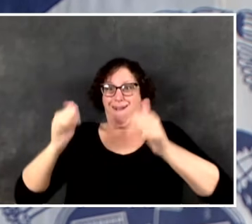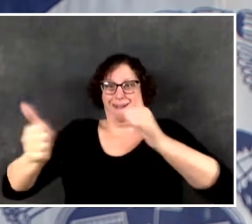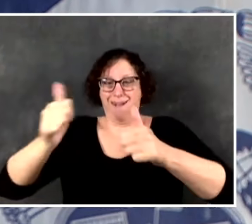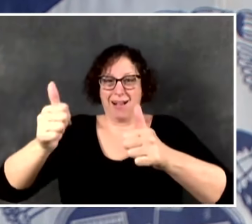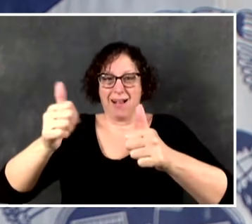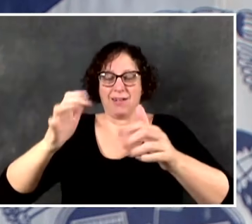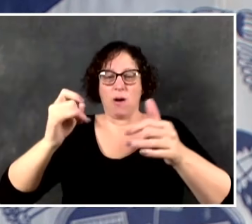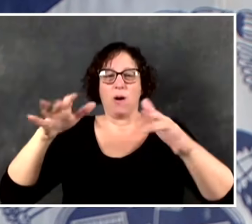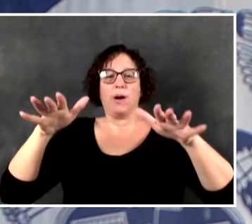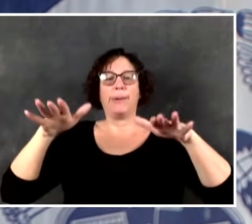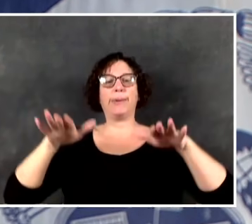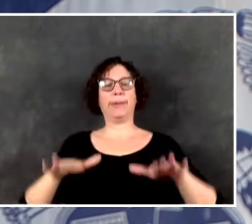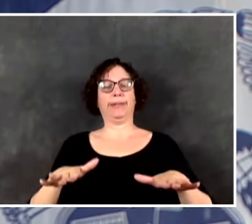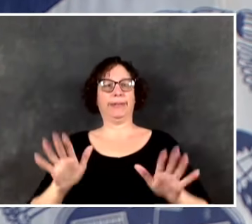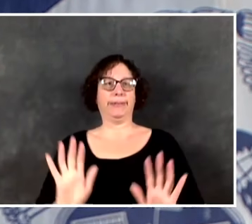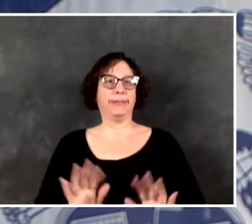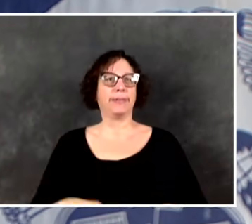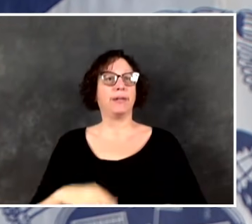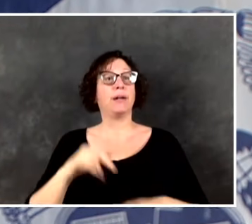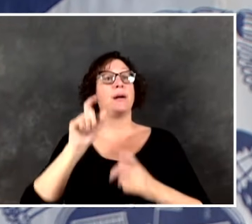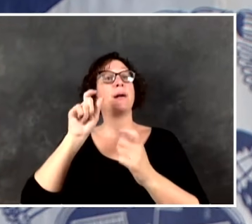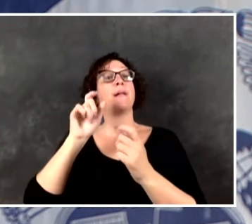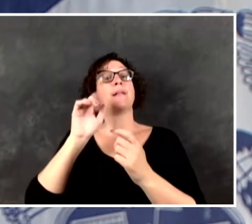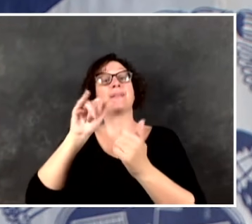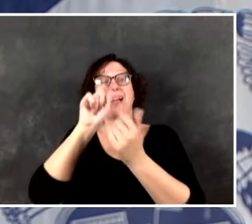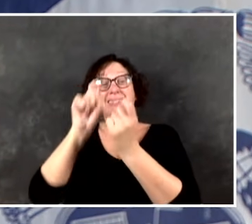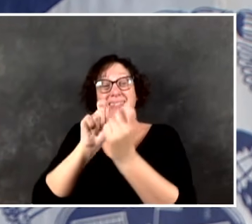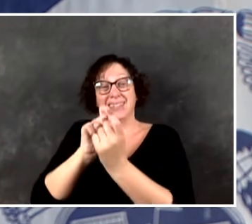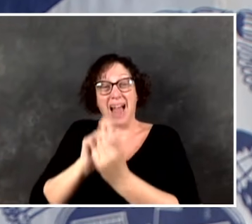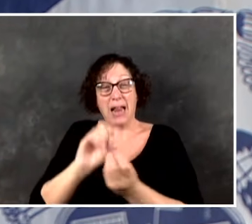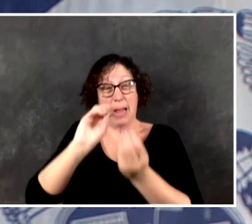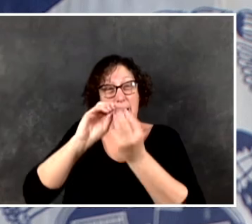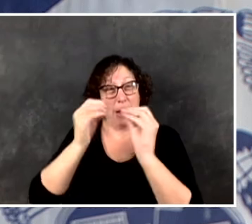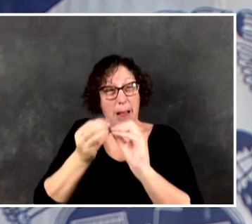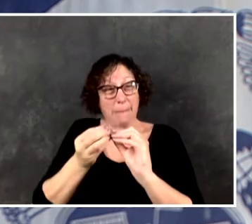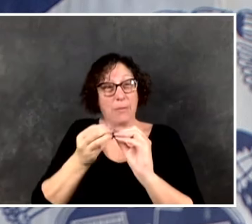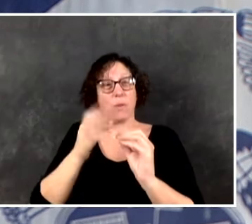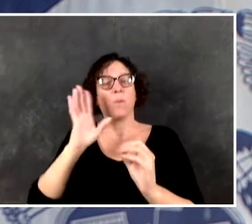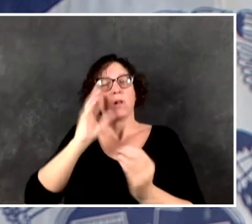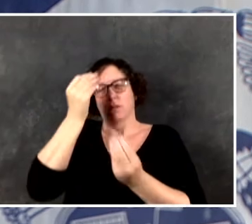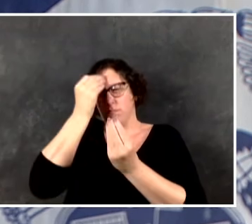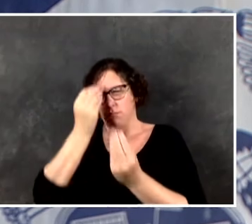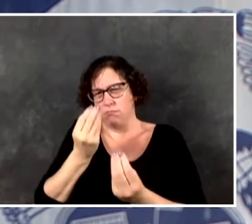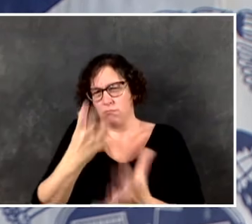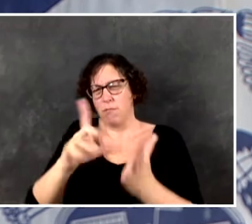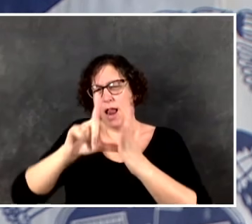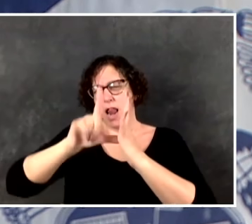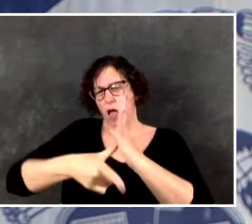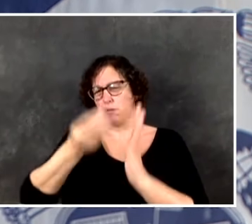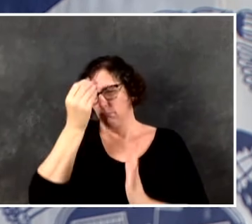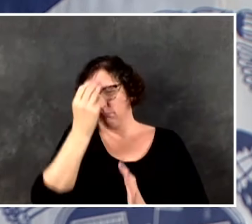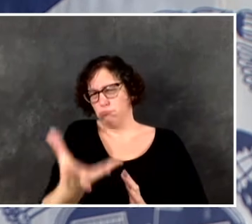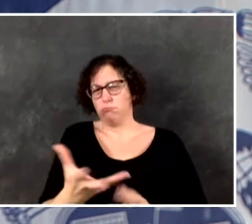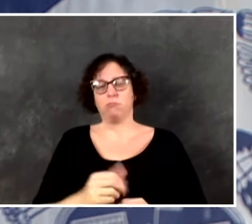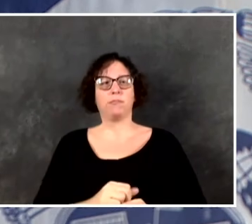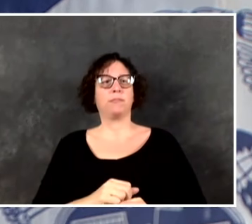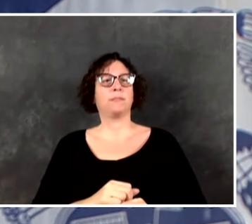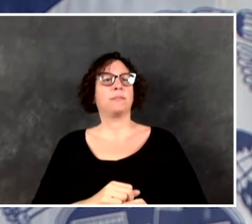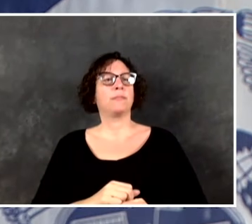SMART OF OPENING UP SPACE IN TATH FACILITY. WE'LL GET YOU THE DETAILS HOW THE